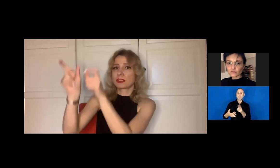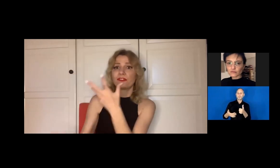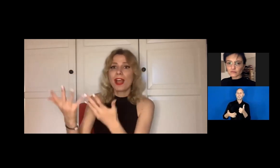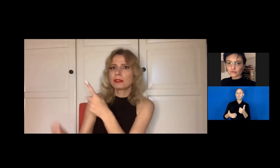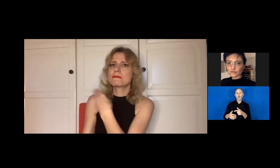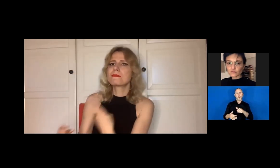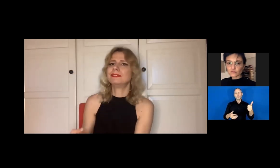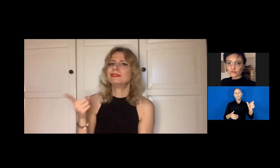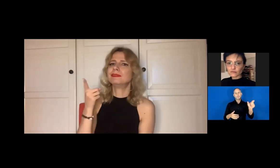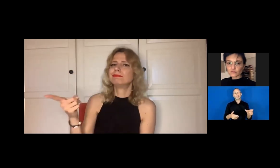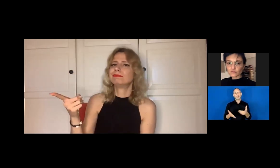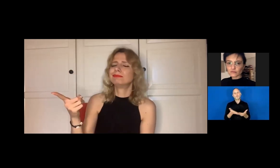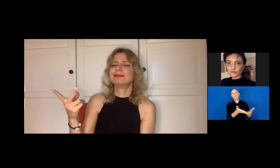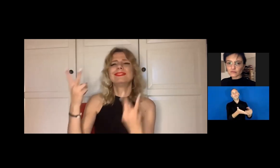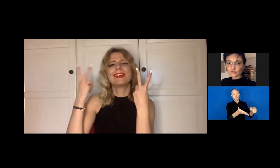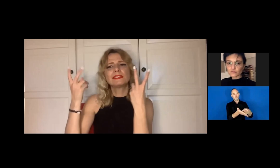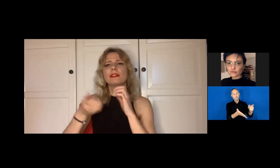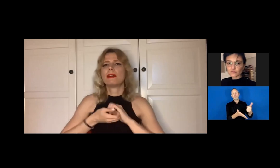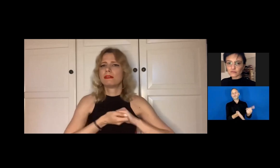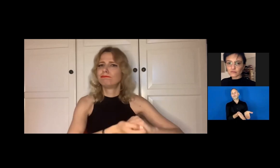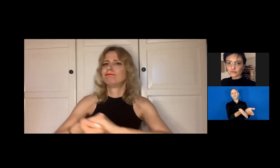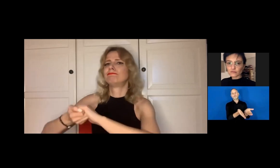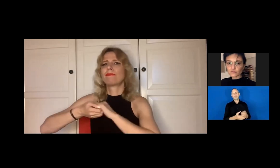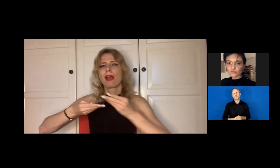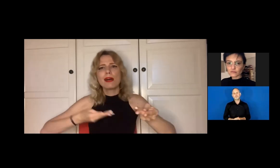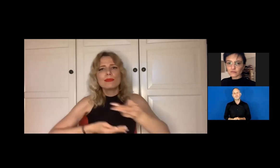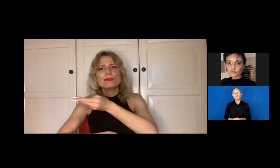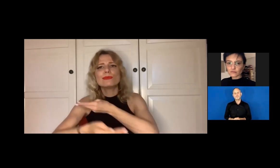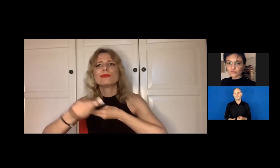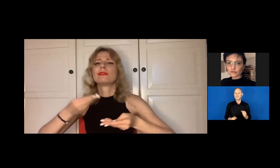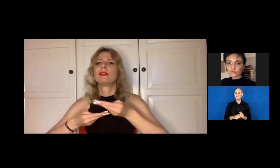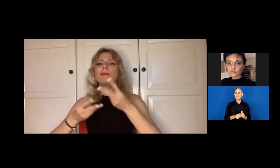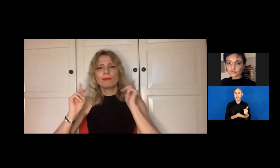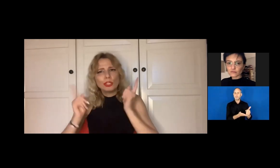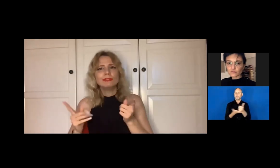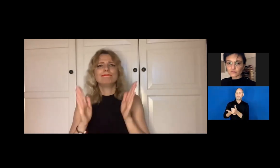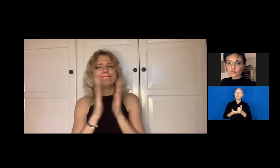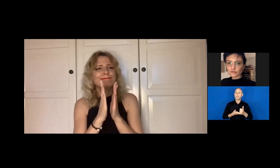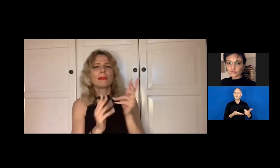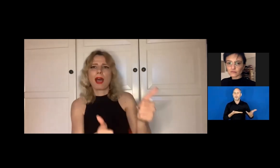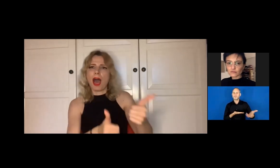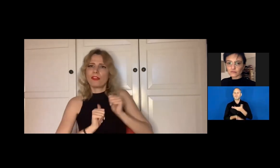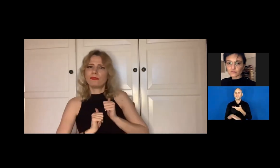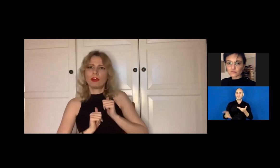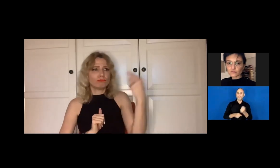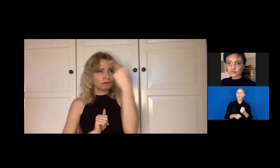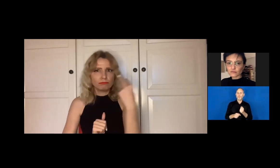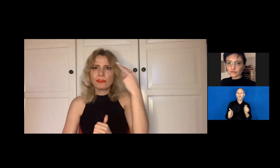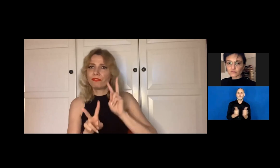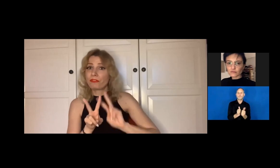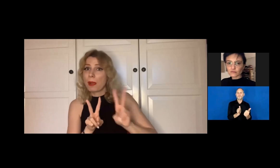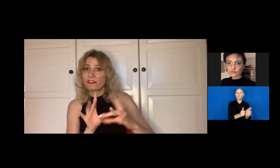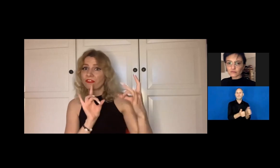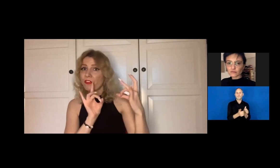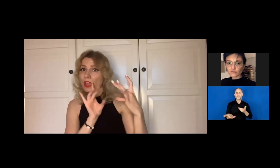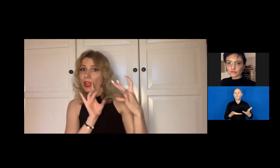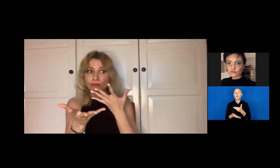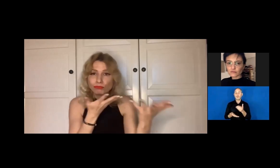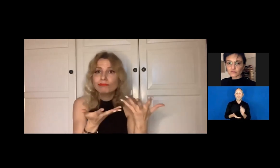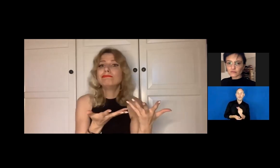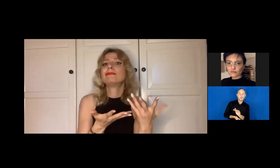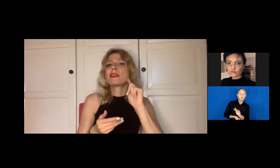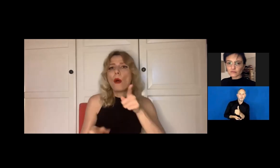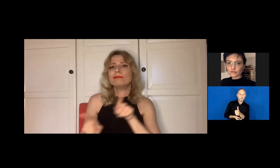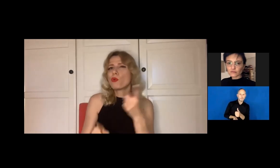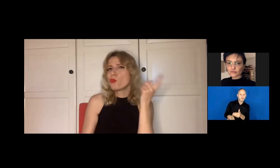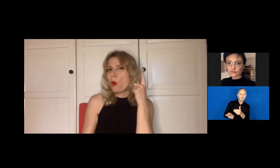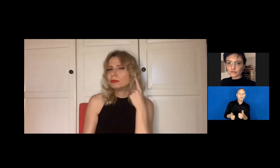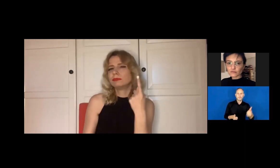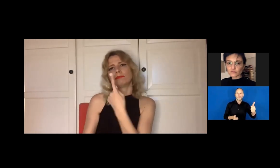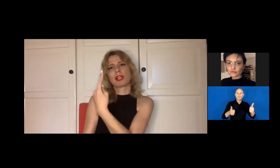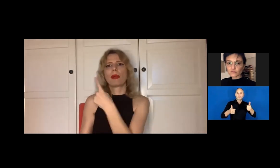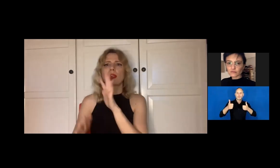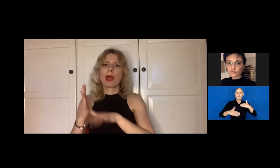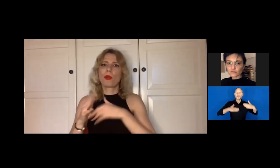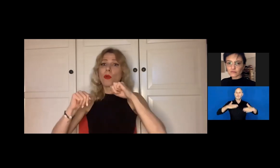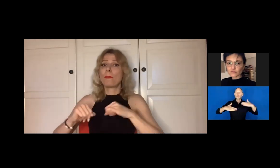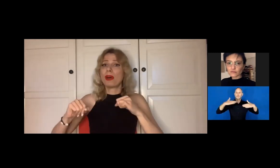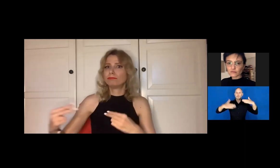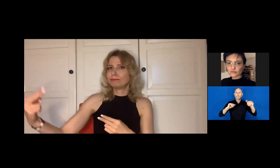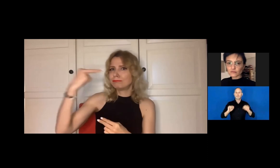can be very artistic performance. Also, what I encourage other people or other performers as well is feedback.